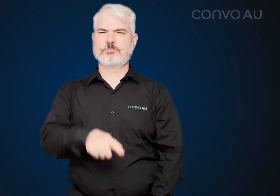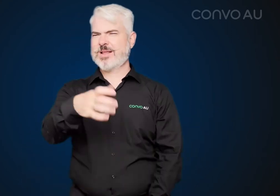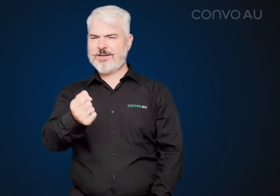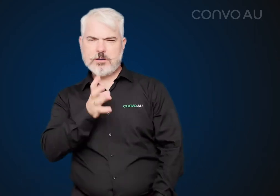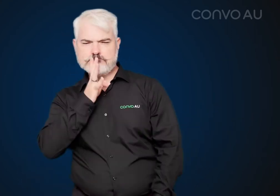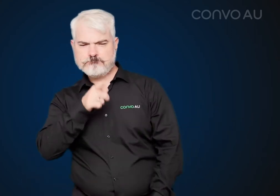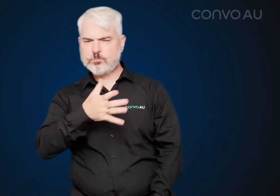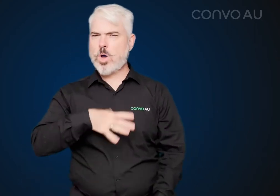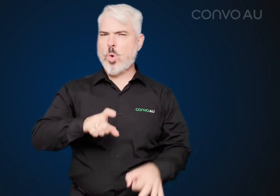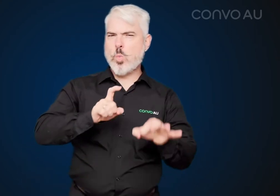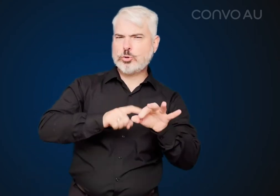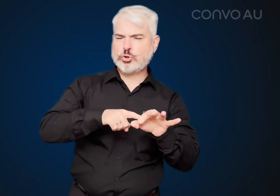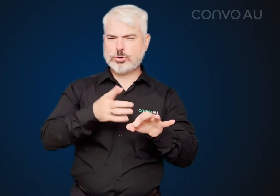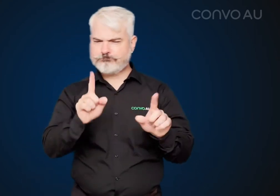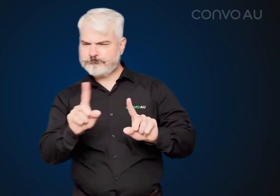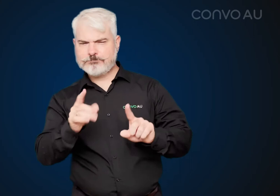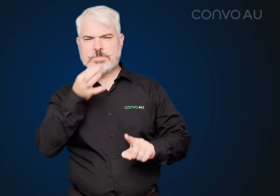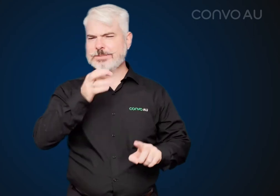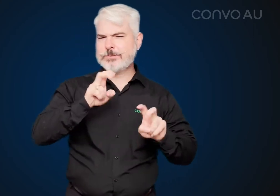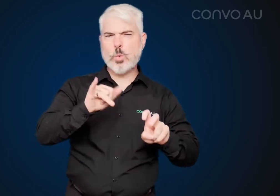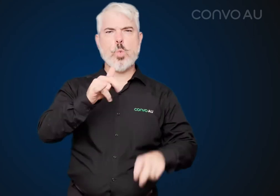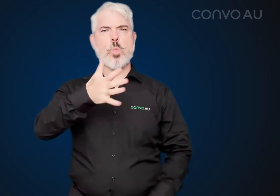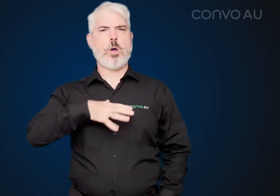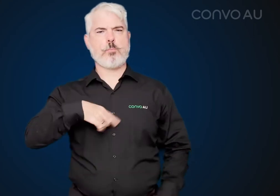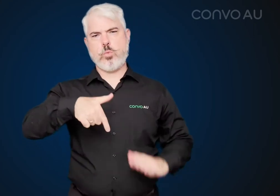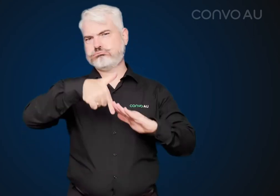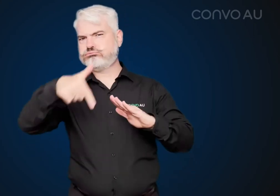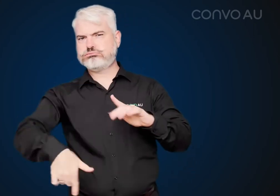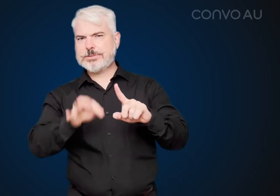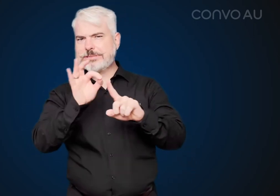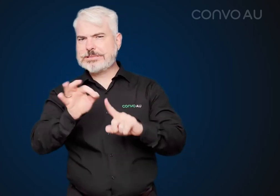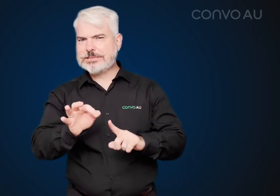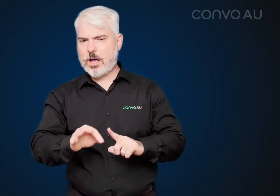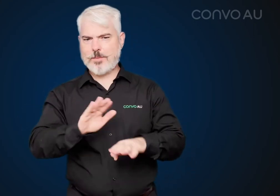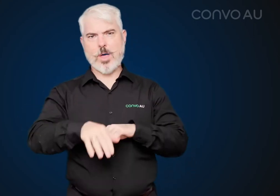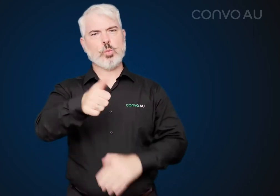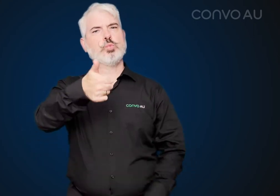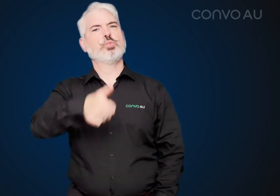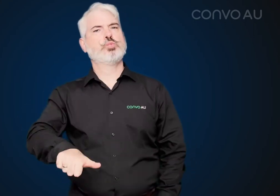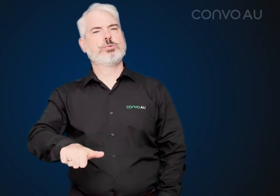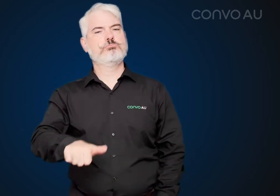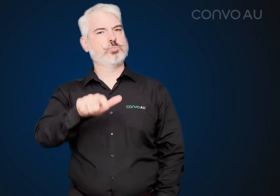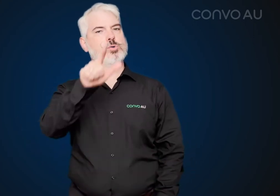If you want a detailed bill for the last month,